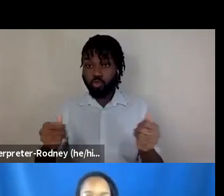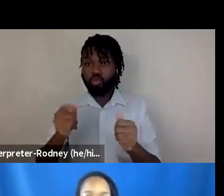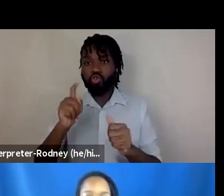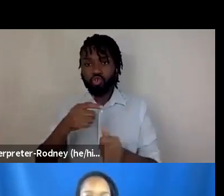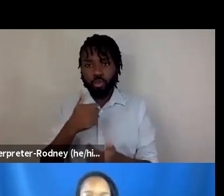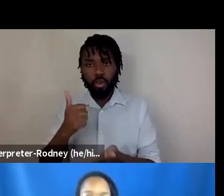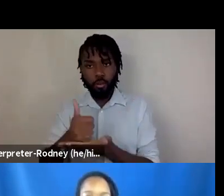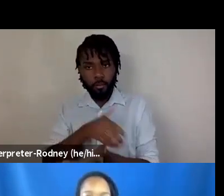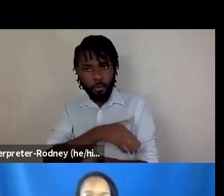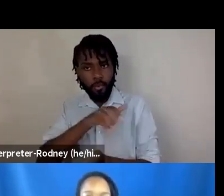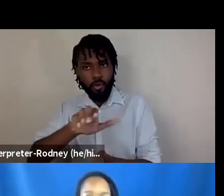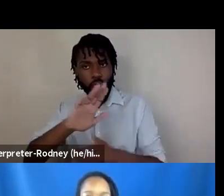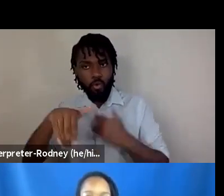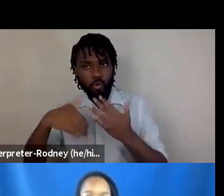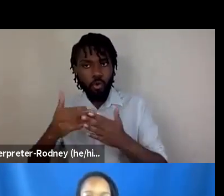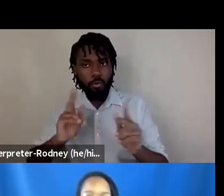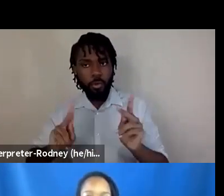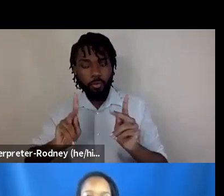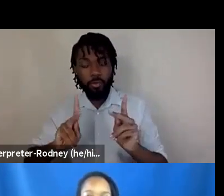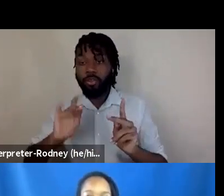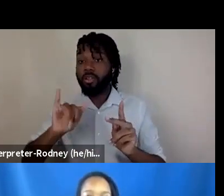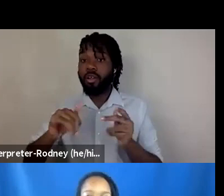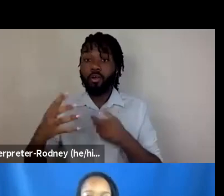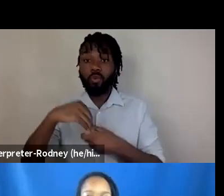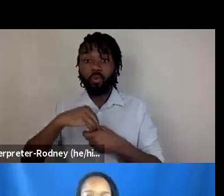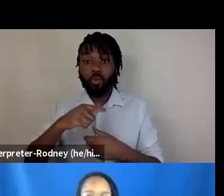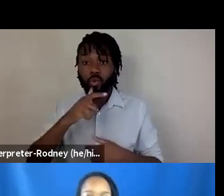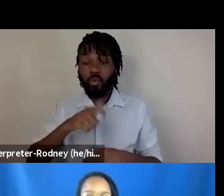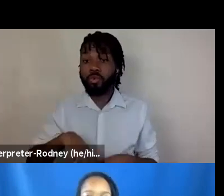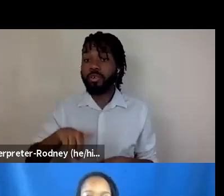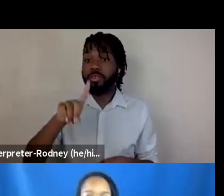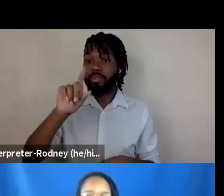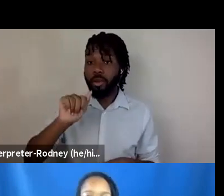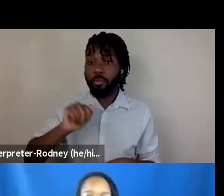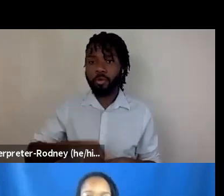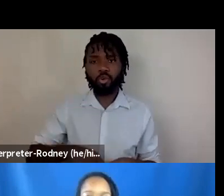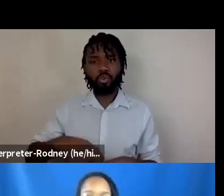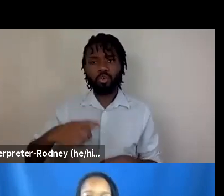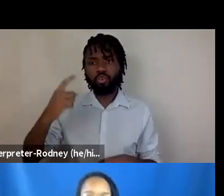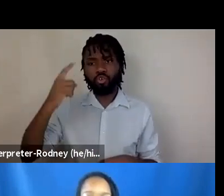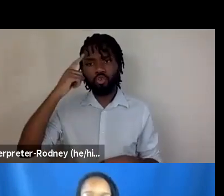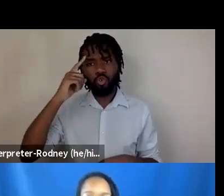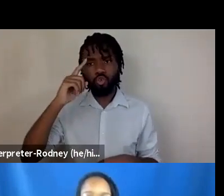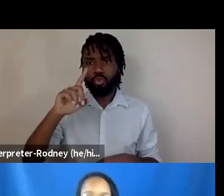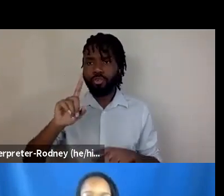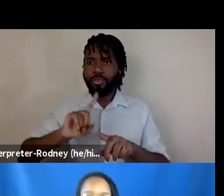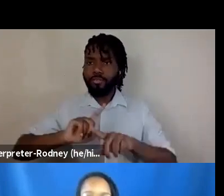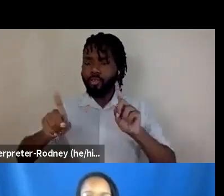That includes disabled, neurodivergent, deaf, sick, and mad people,